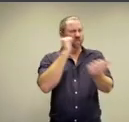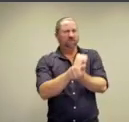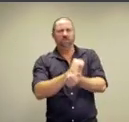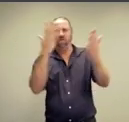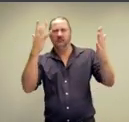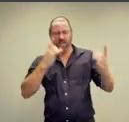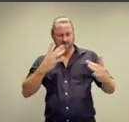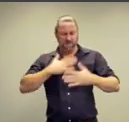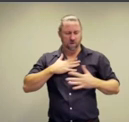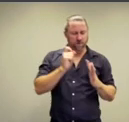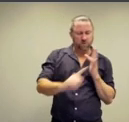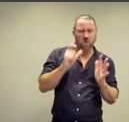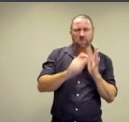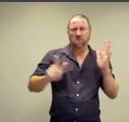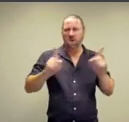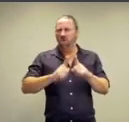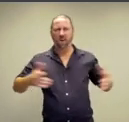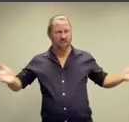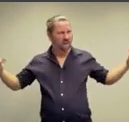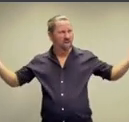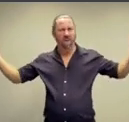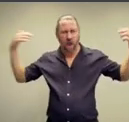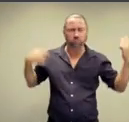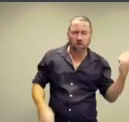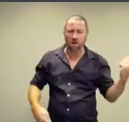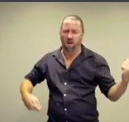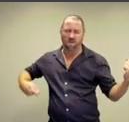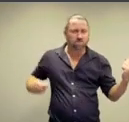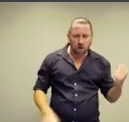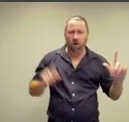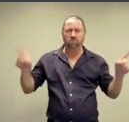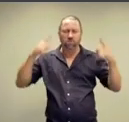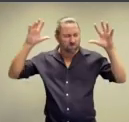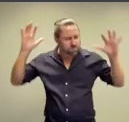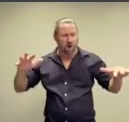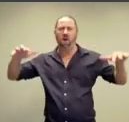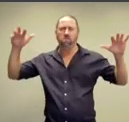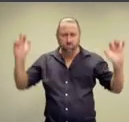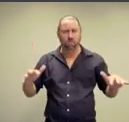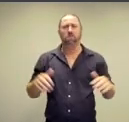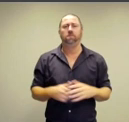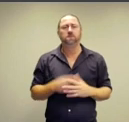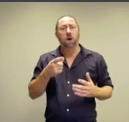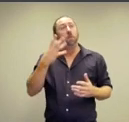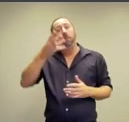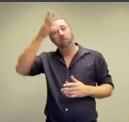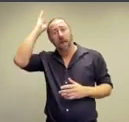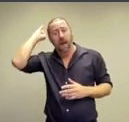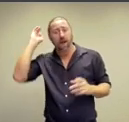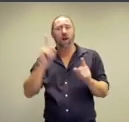and it's centered around, you know, aggressive, anarchist music. Punk, the punk ethos is primarily made up